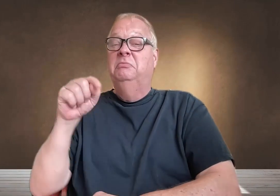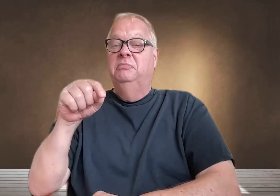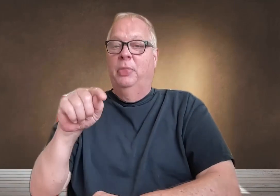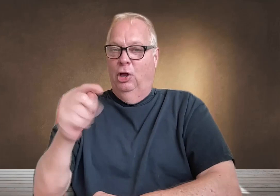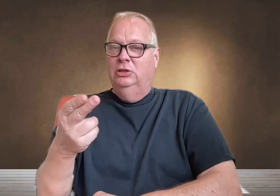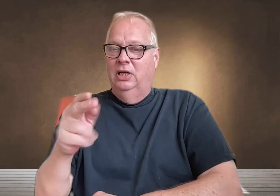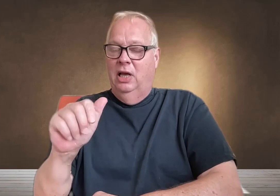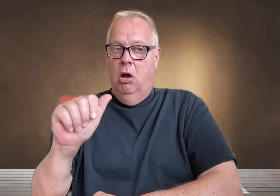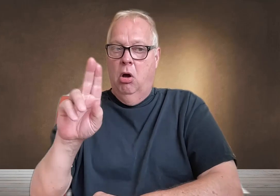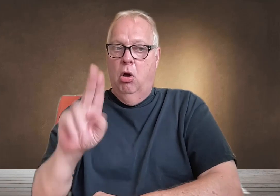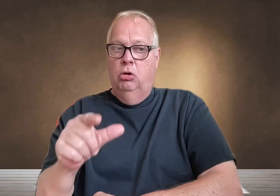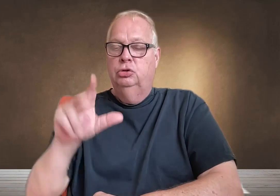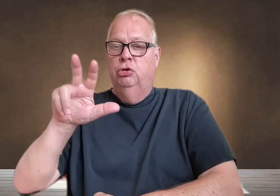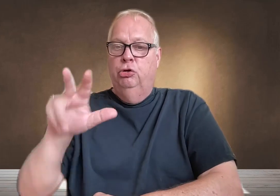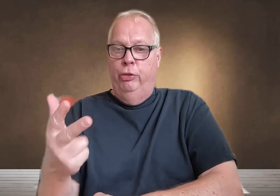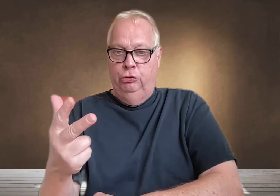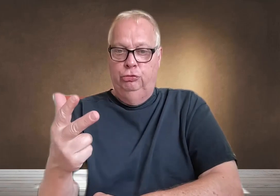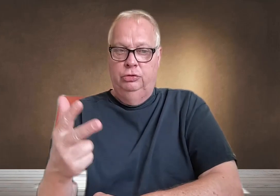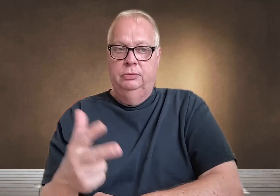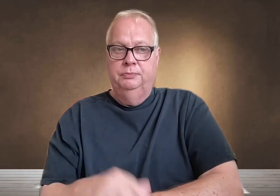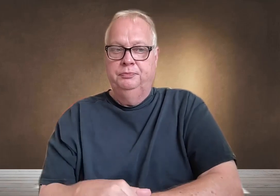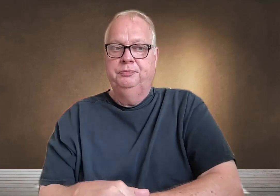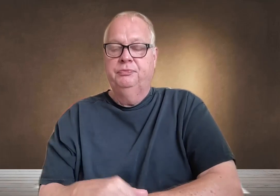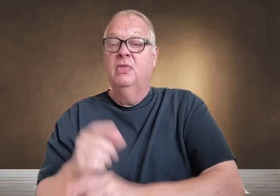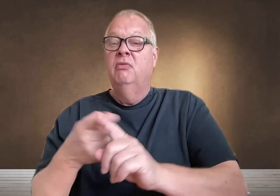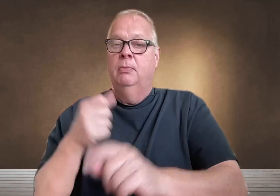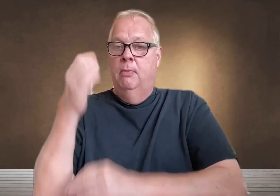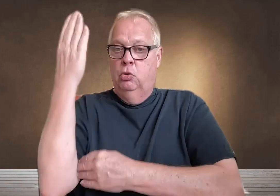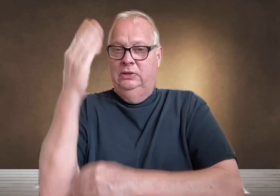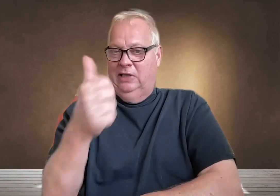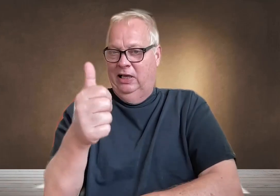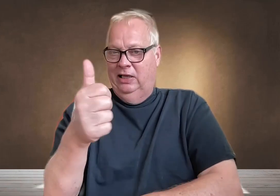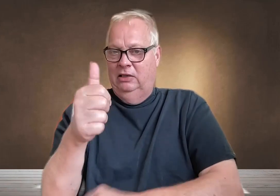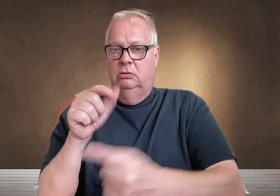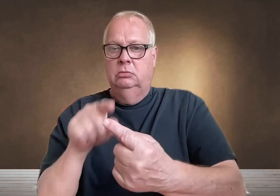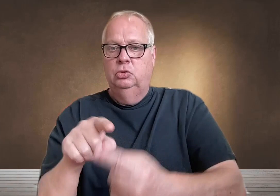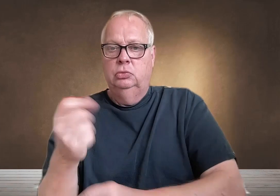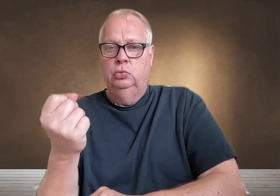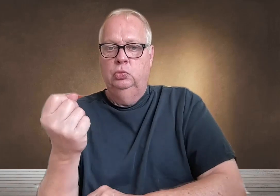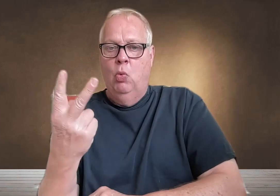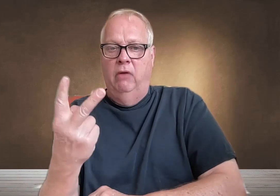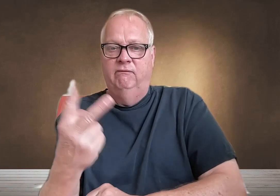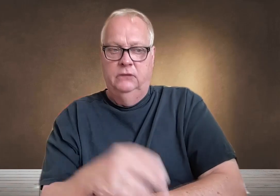The workshop is Thursday, August 3 from 10am-12pm.